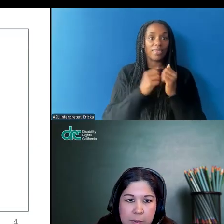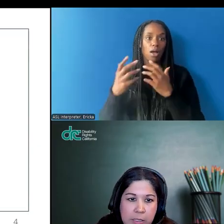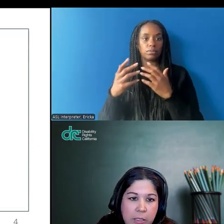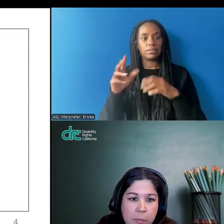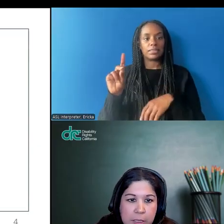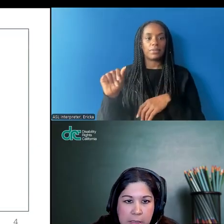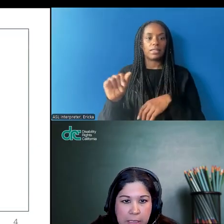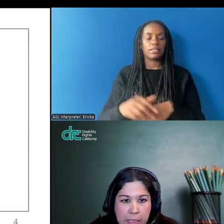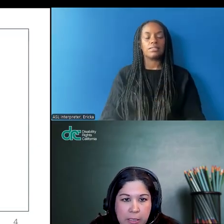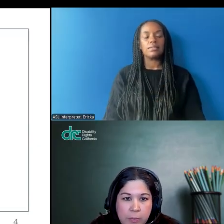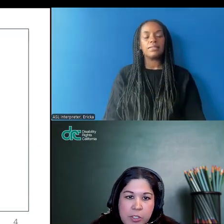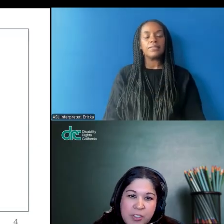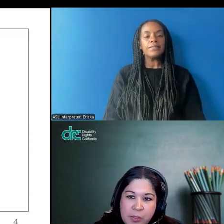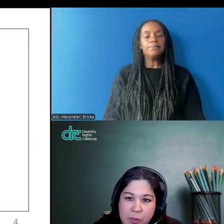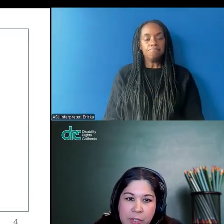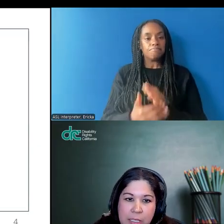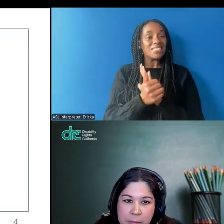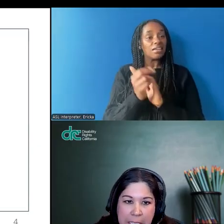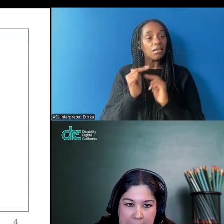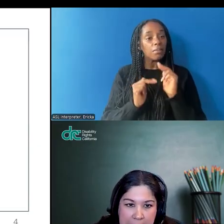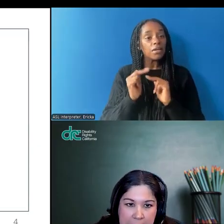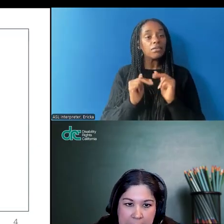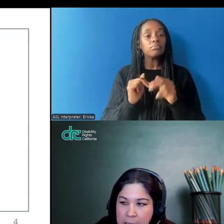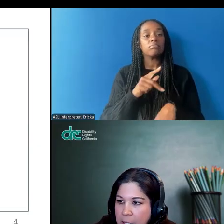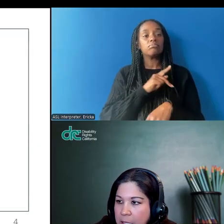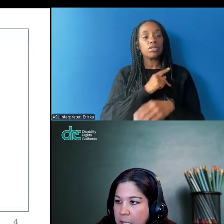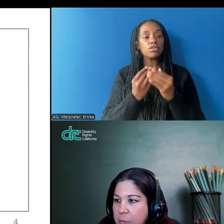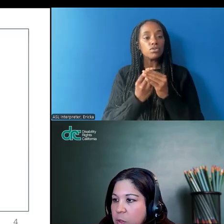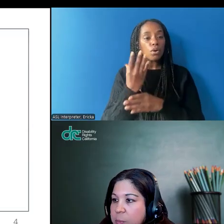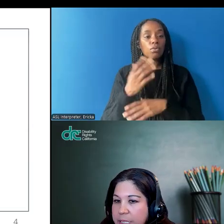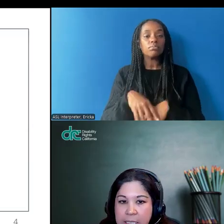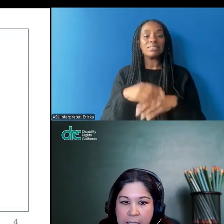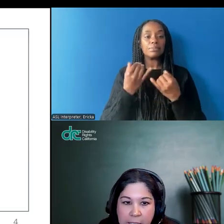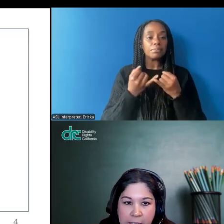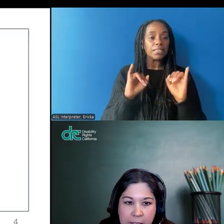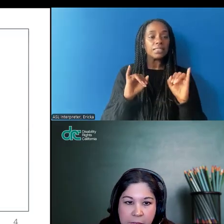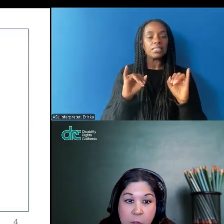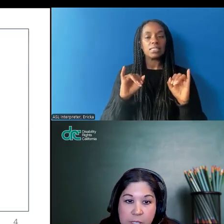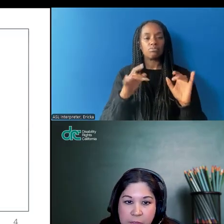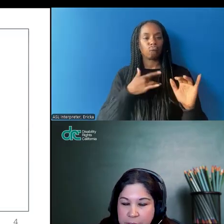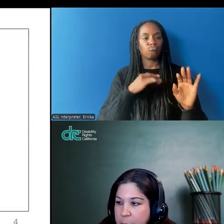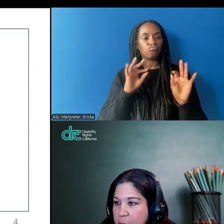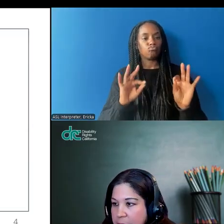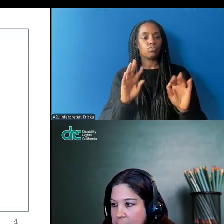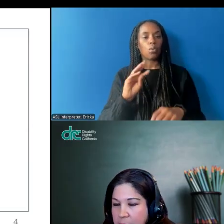Skill building, personal growth and independence. Well-being and of course, very important.